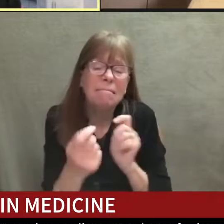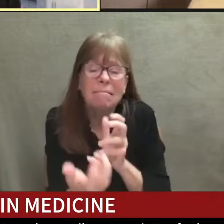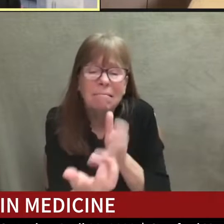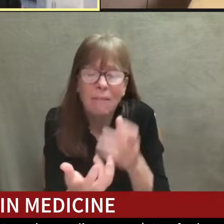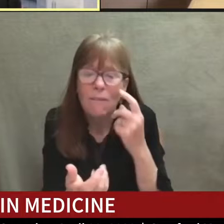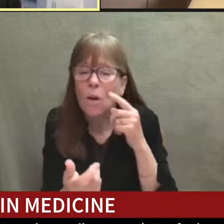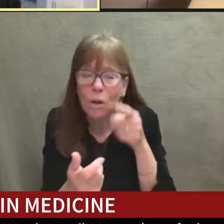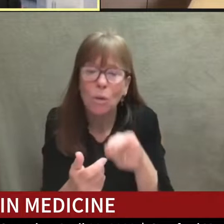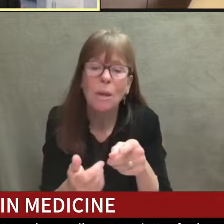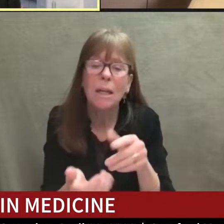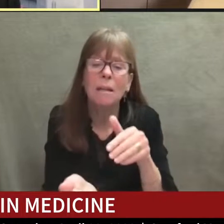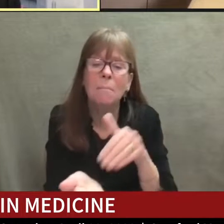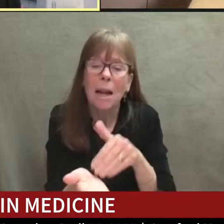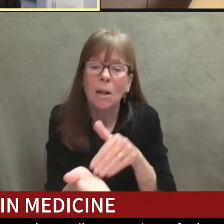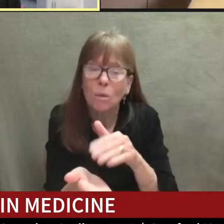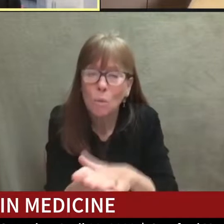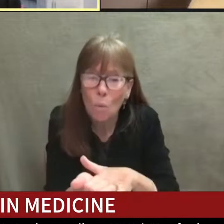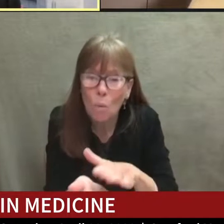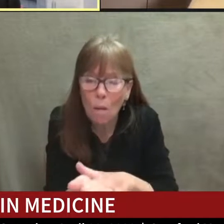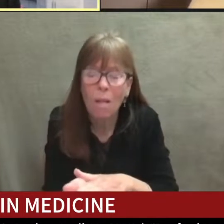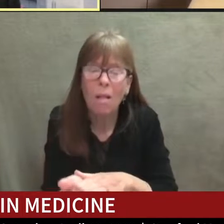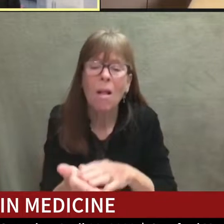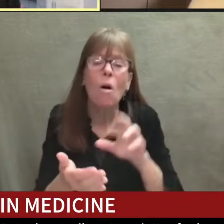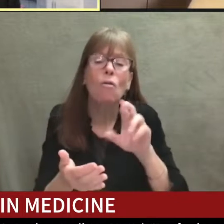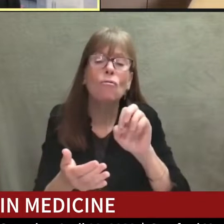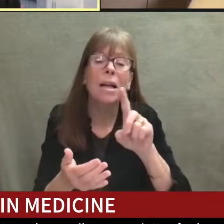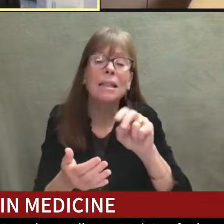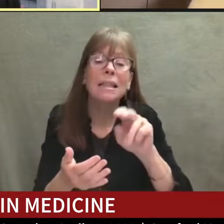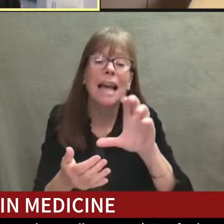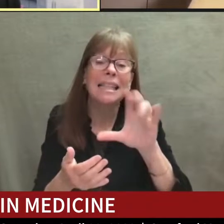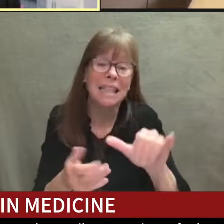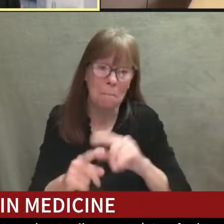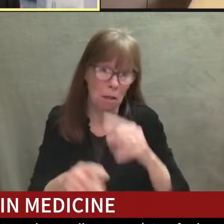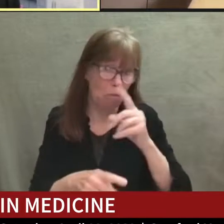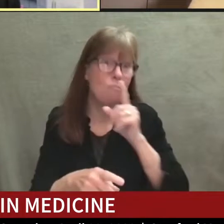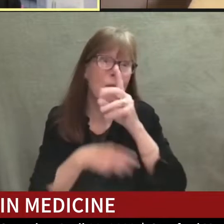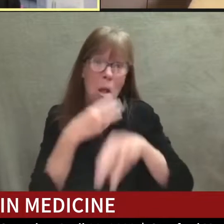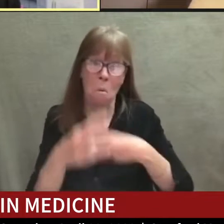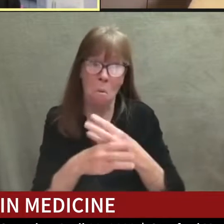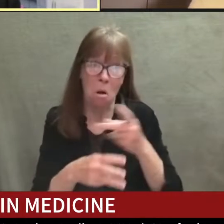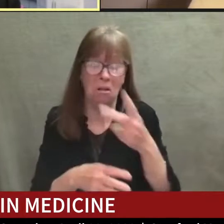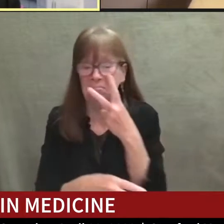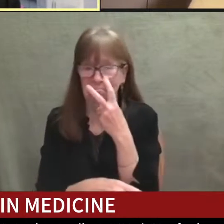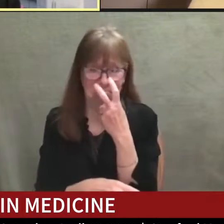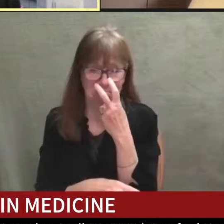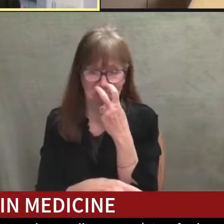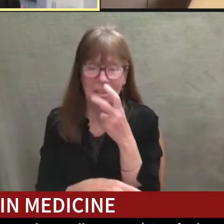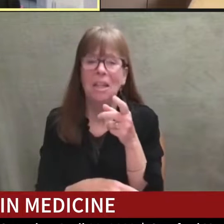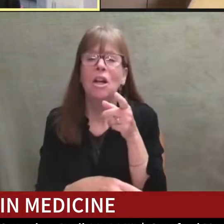but they're never going to accommodate you in the real world. You’ll get chewed up and spit out,